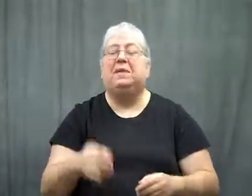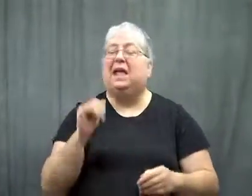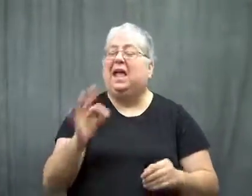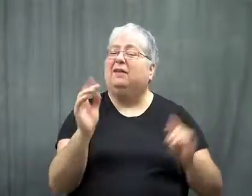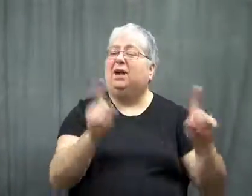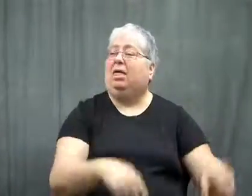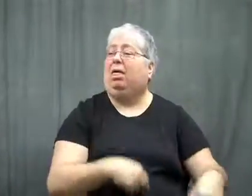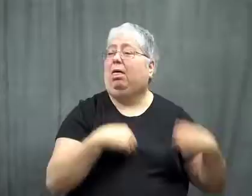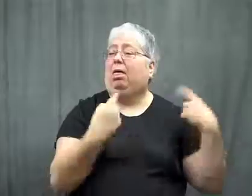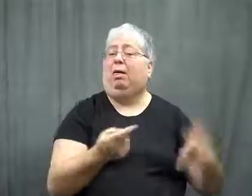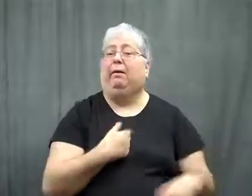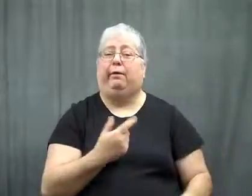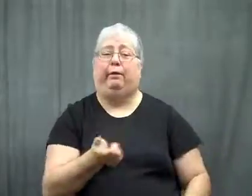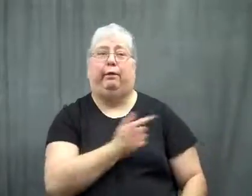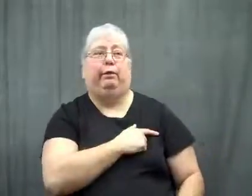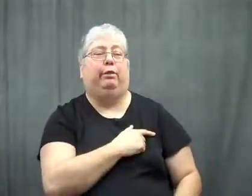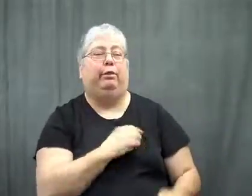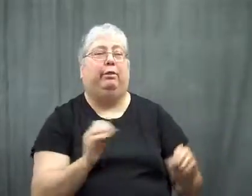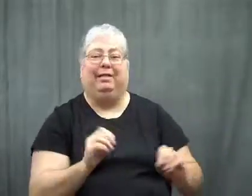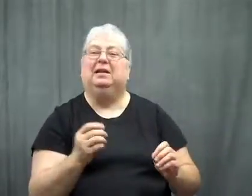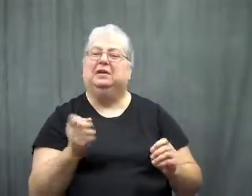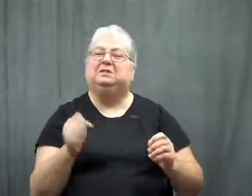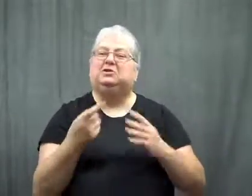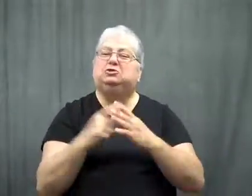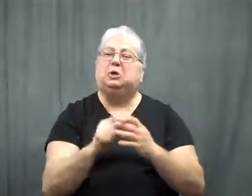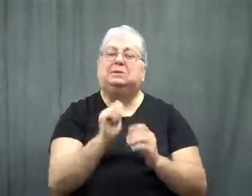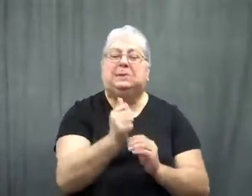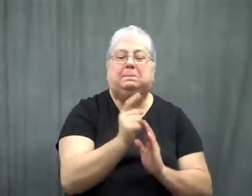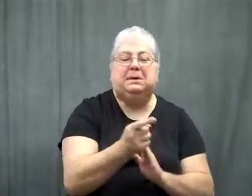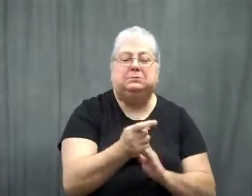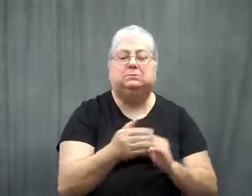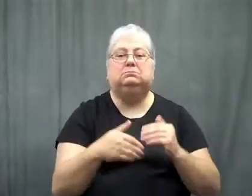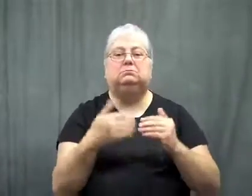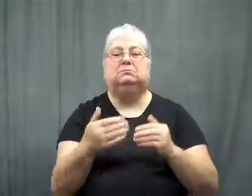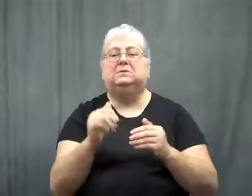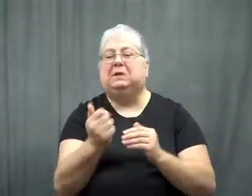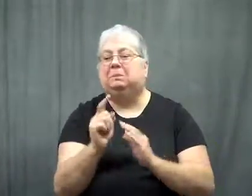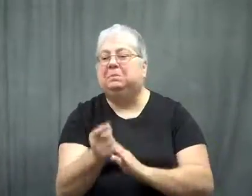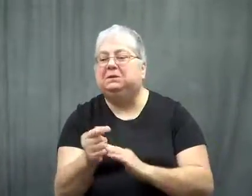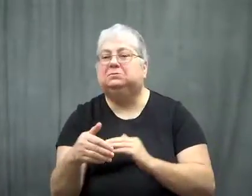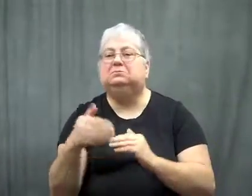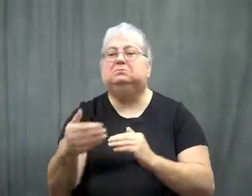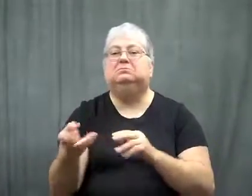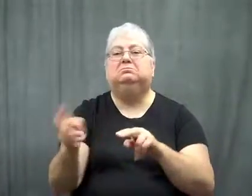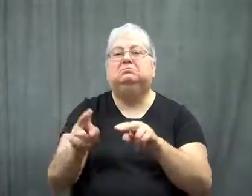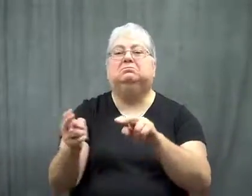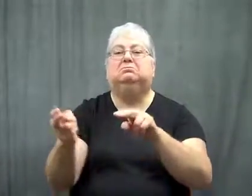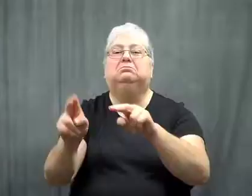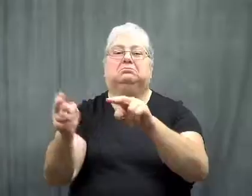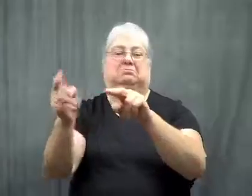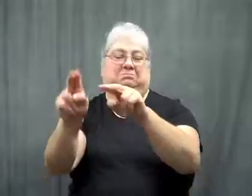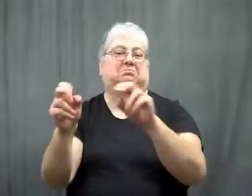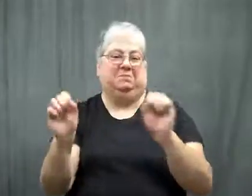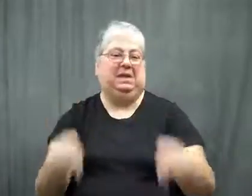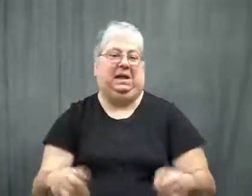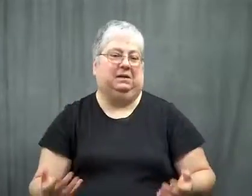If you've been sedentary, start out with 10 minutes at a time and increase that.